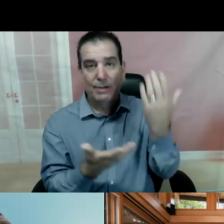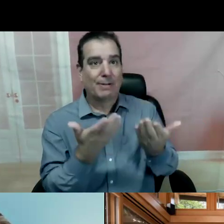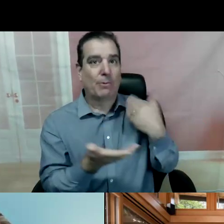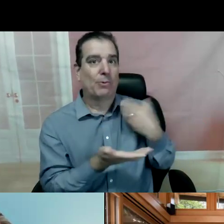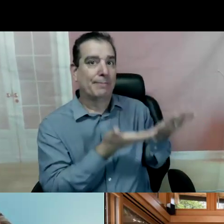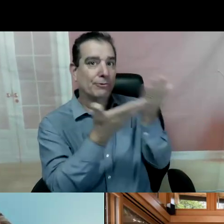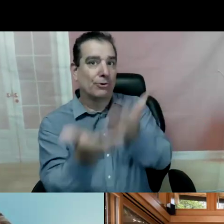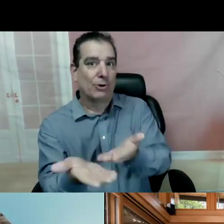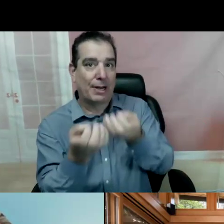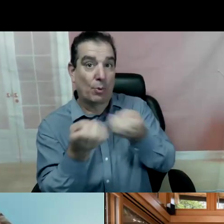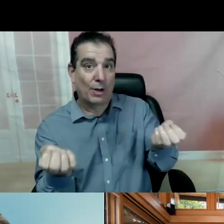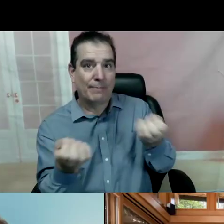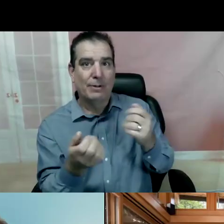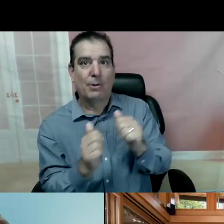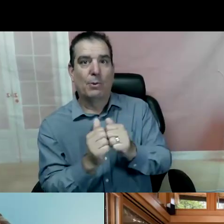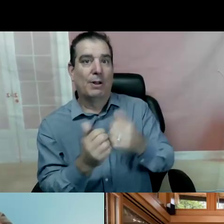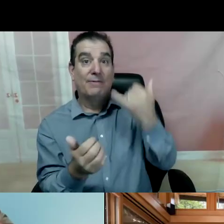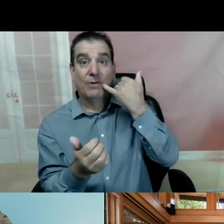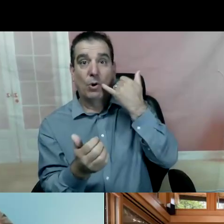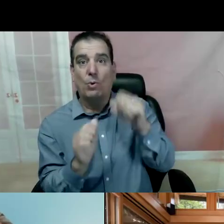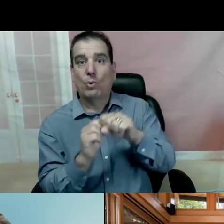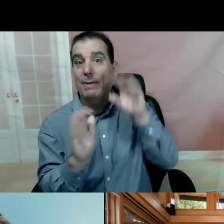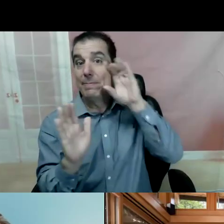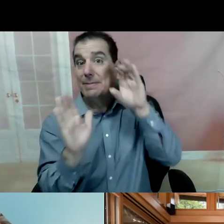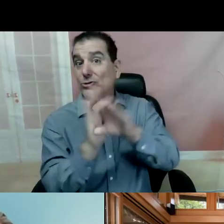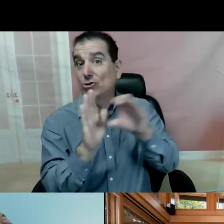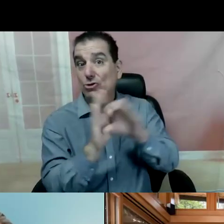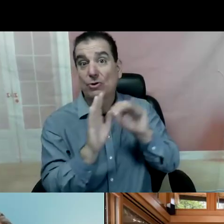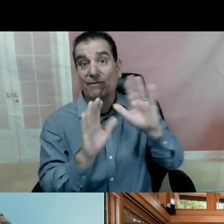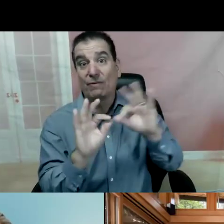working with a cognitive disability. Maybe we're providing the equipment and the phone,